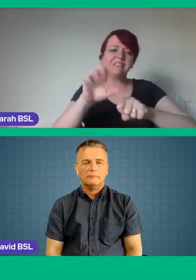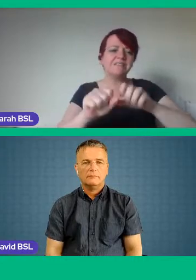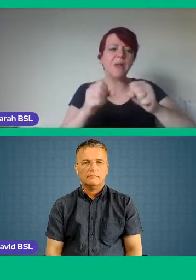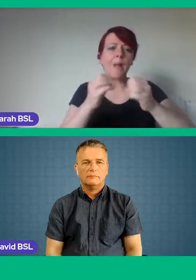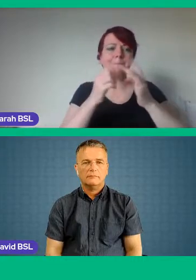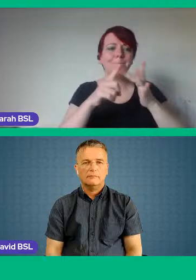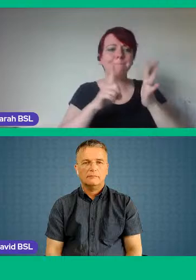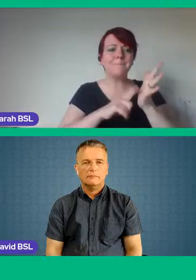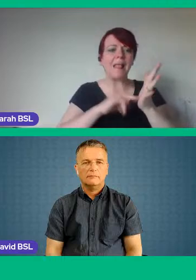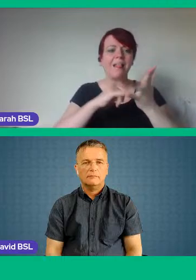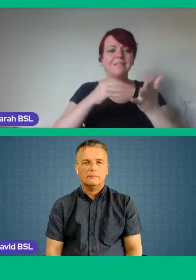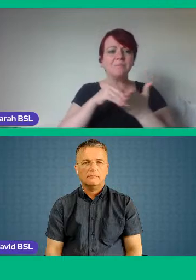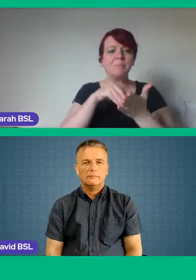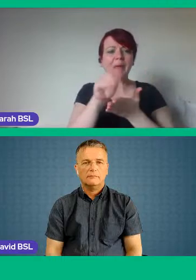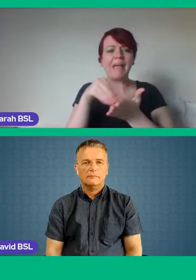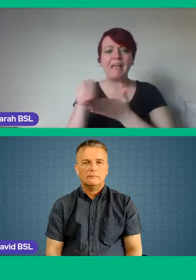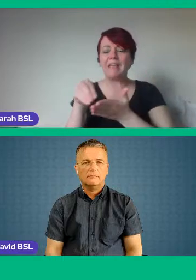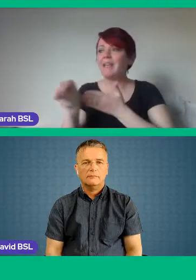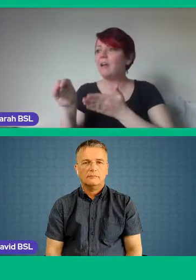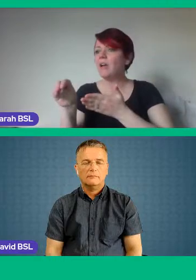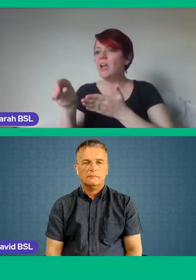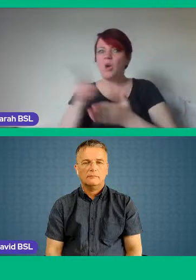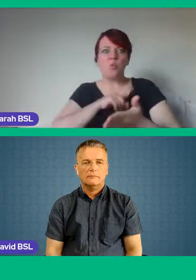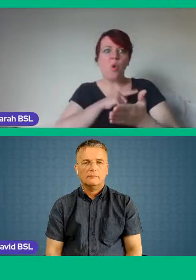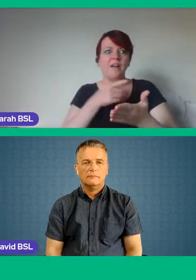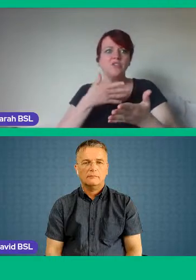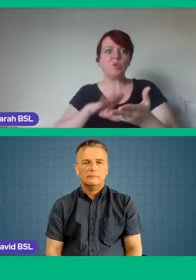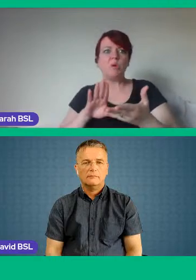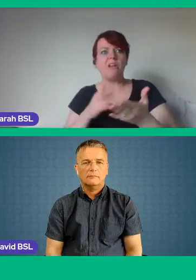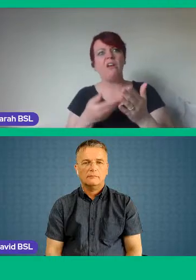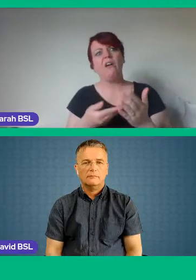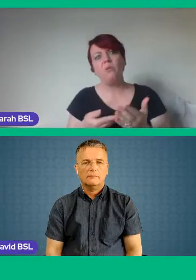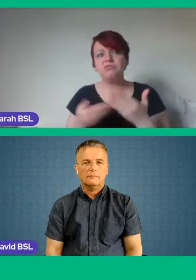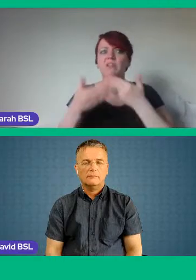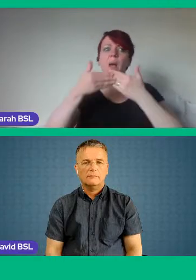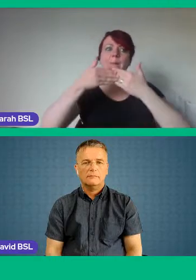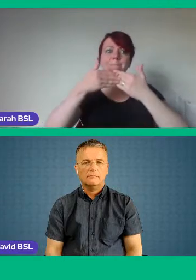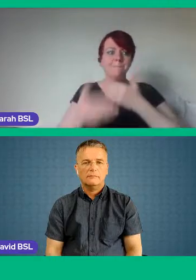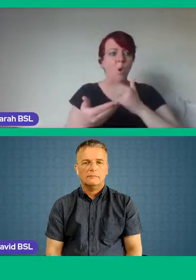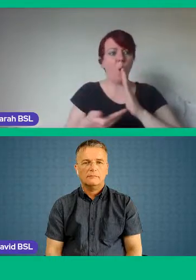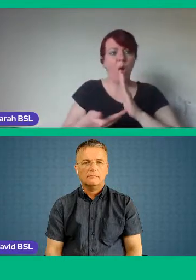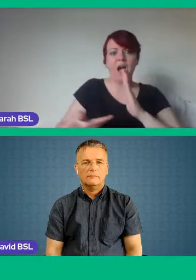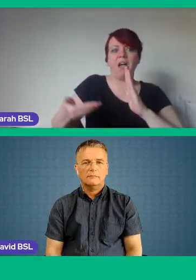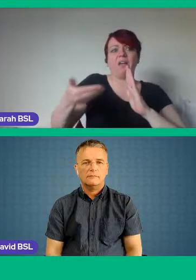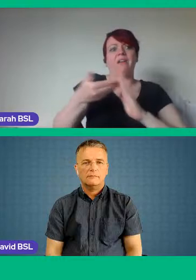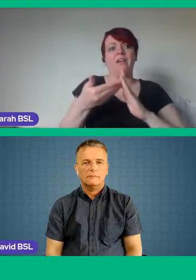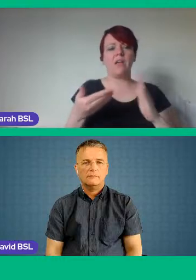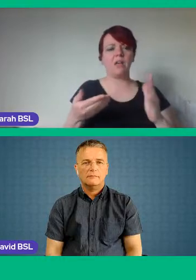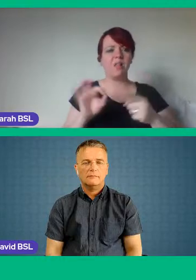right now, why on earth would you want to get involved in something? What is the point?